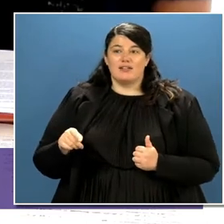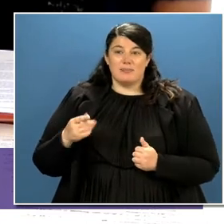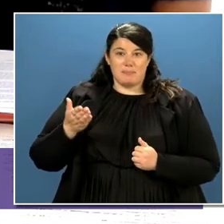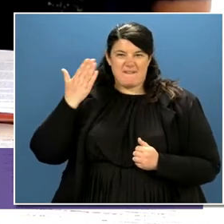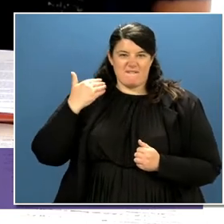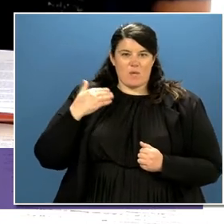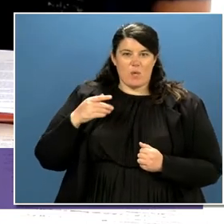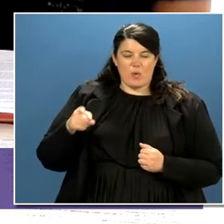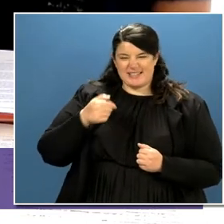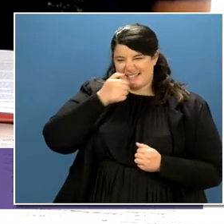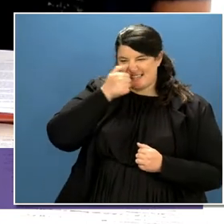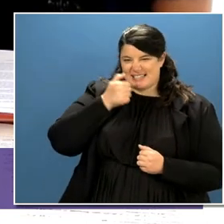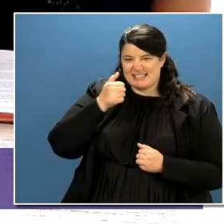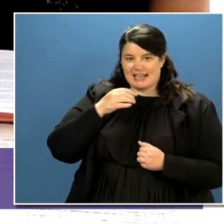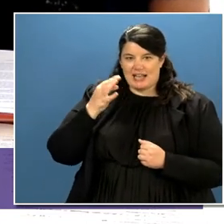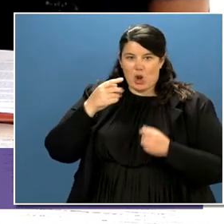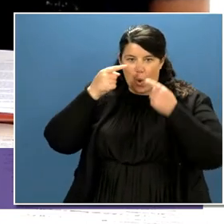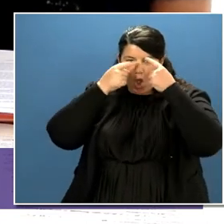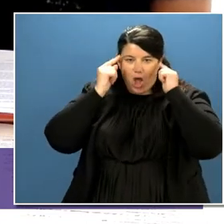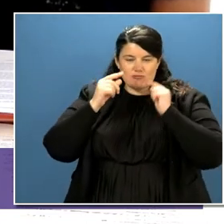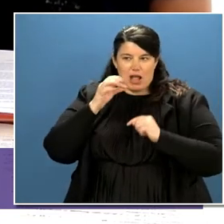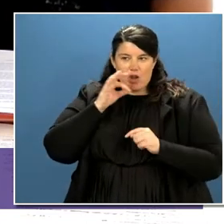he was without eyebrows and not very good at tennis yet,